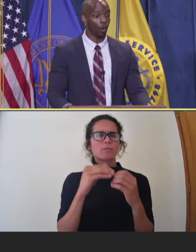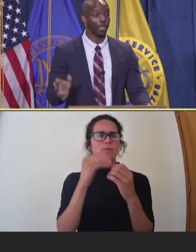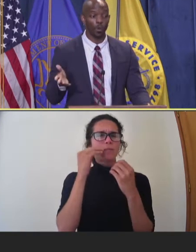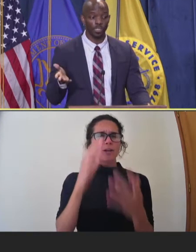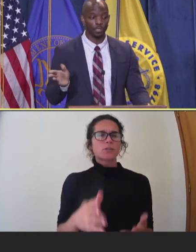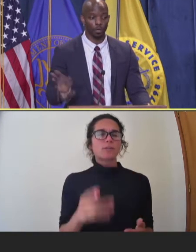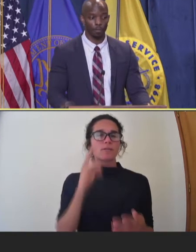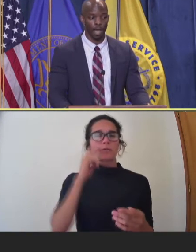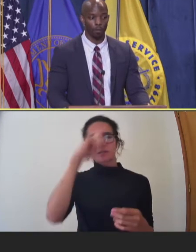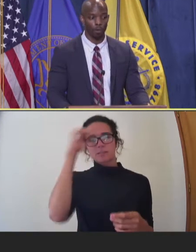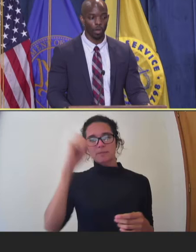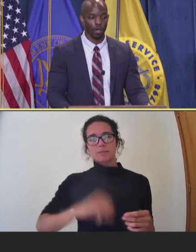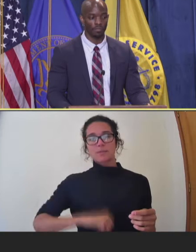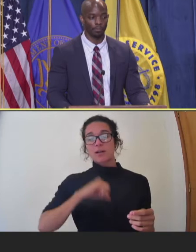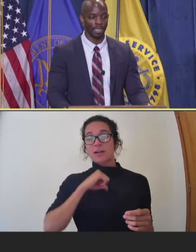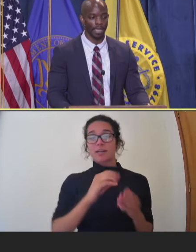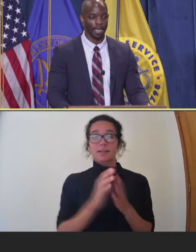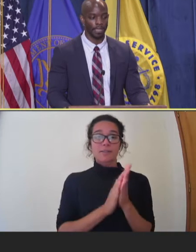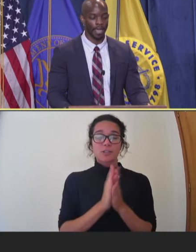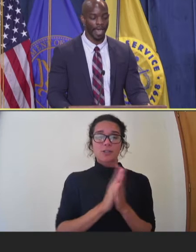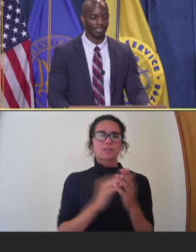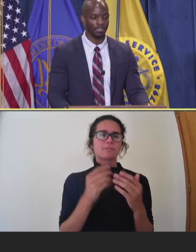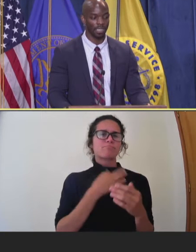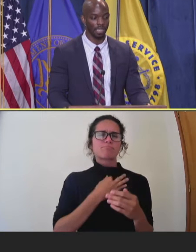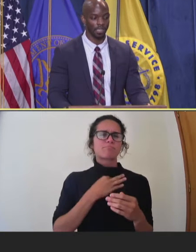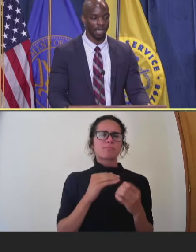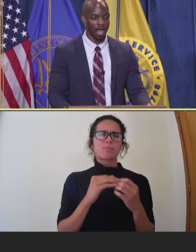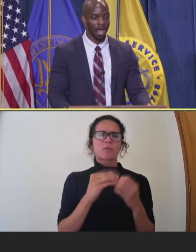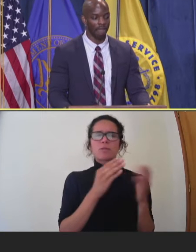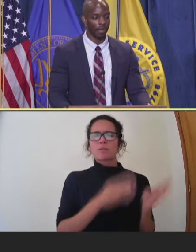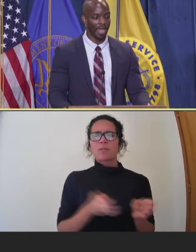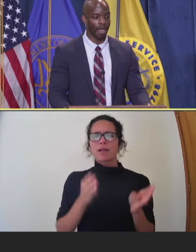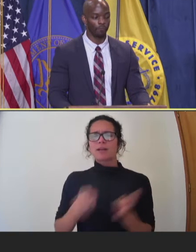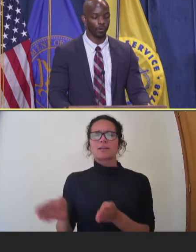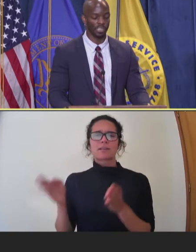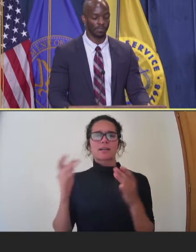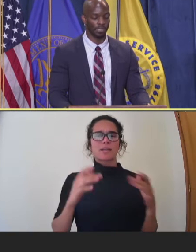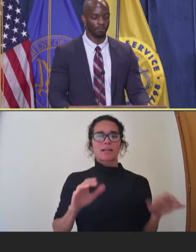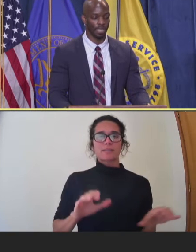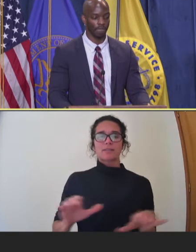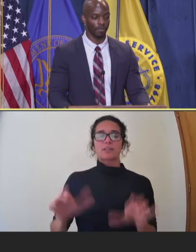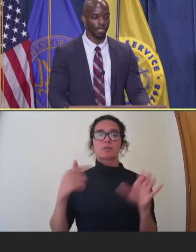or you want to know about more of the planned activities that we have for specific events,